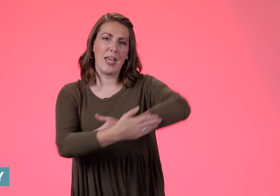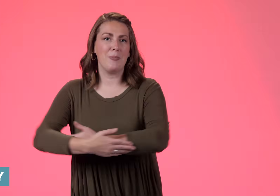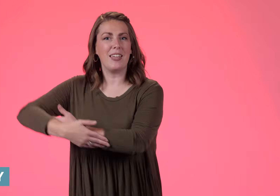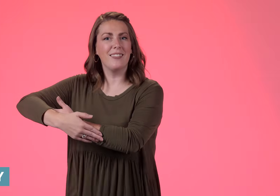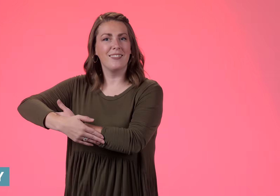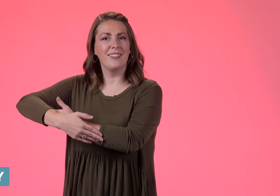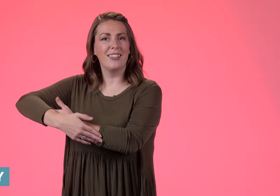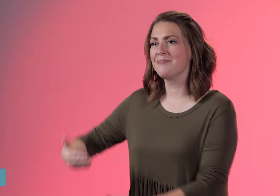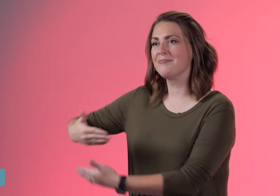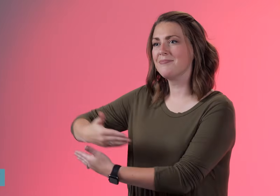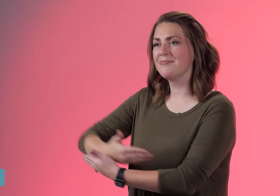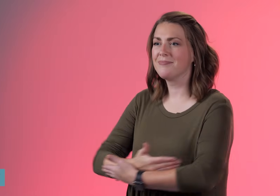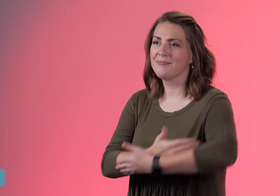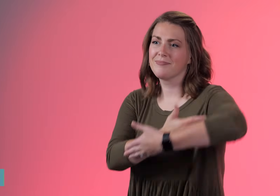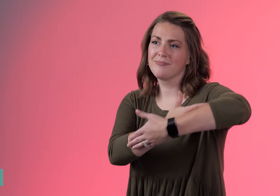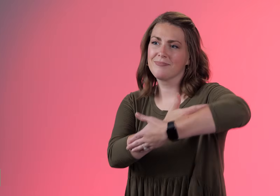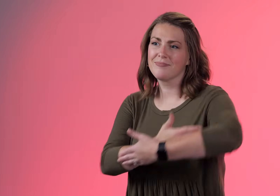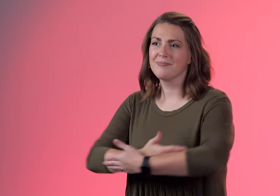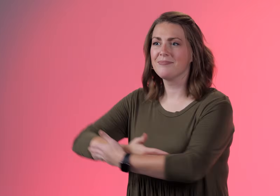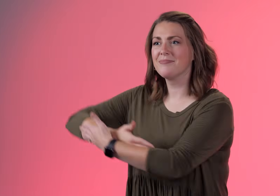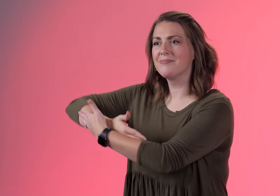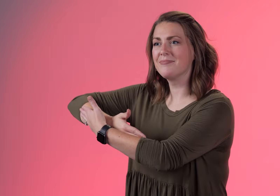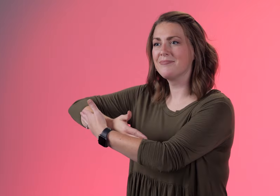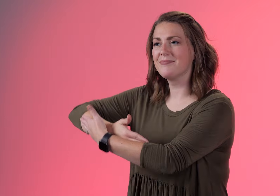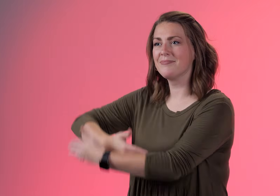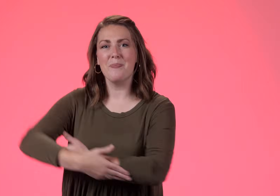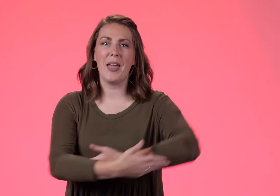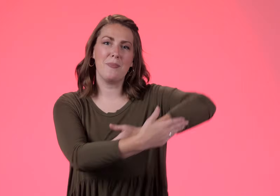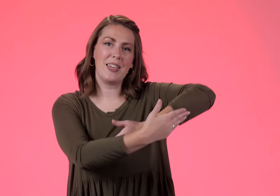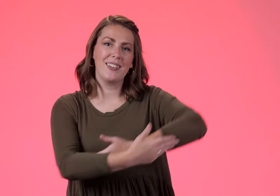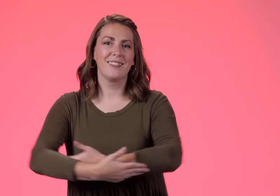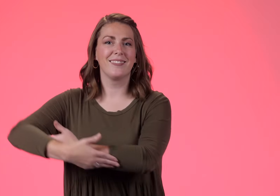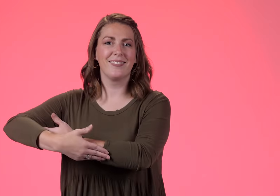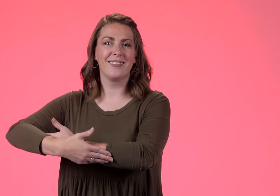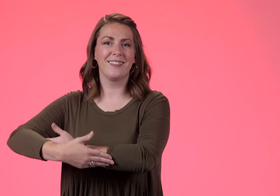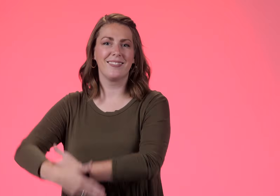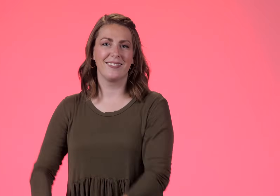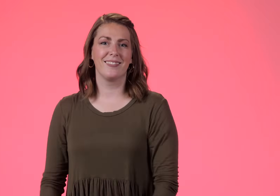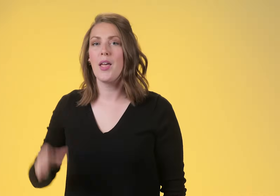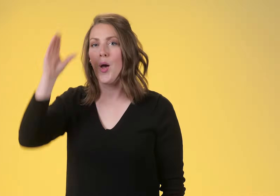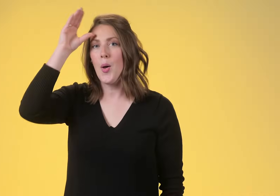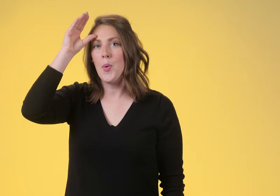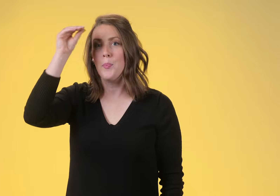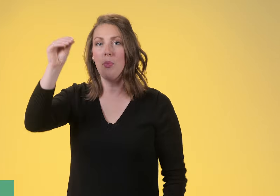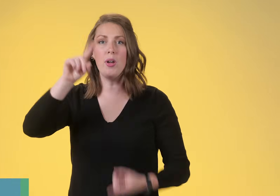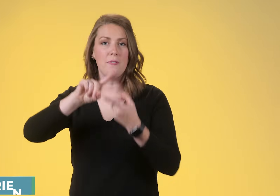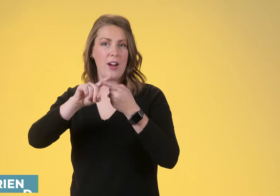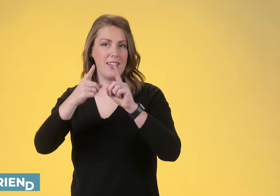BABY You're just rocking the baby. BABY BOYFRIEND